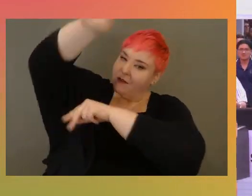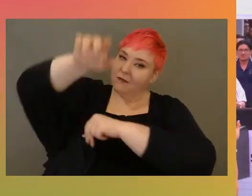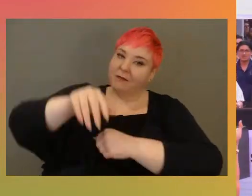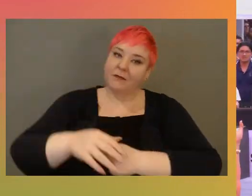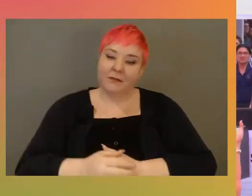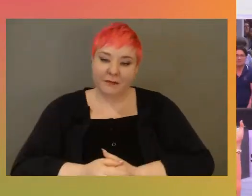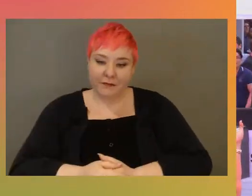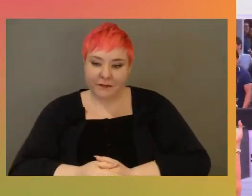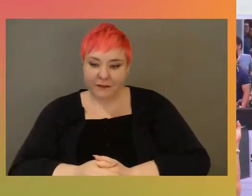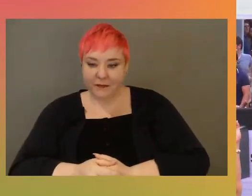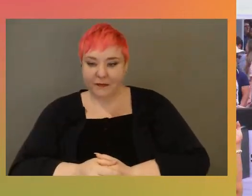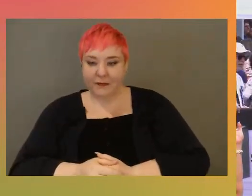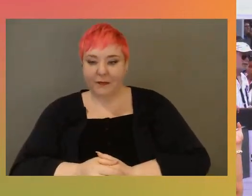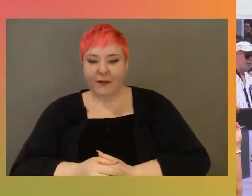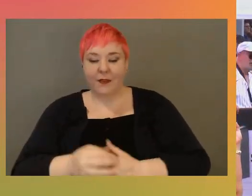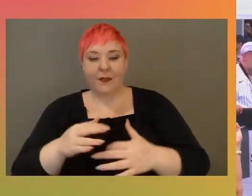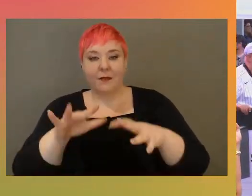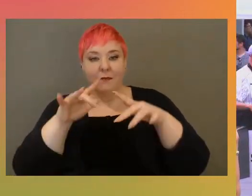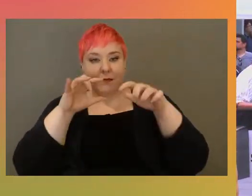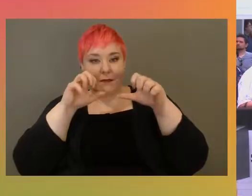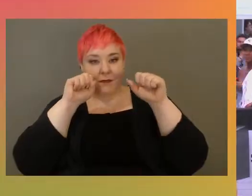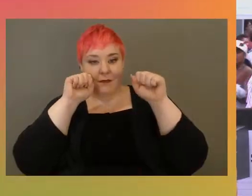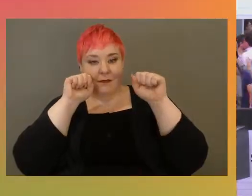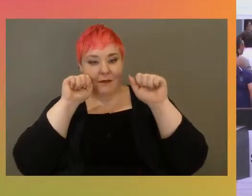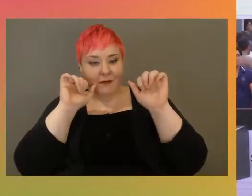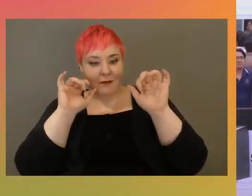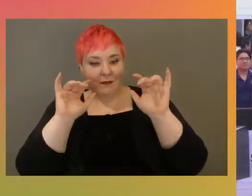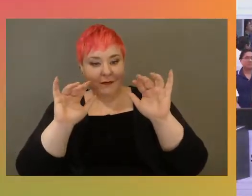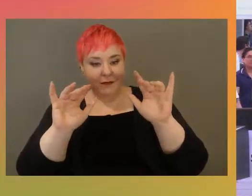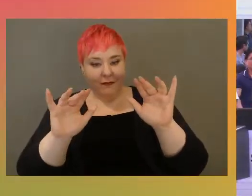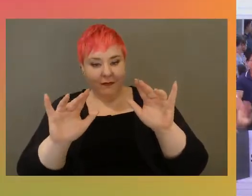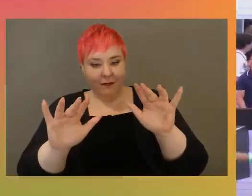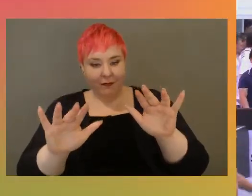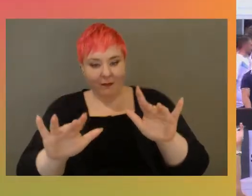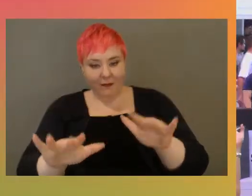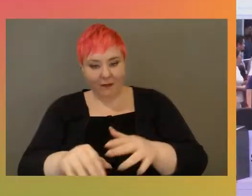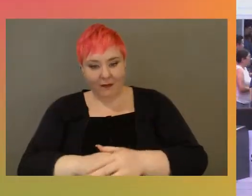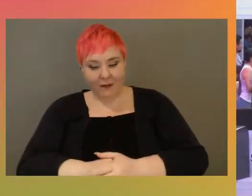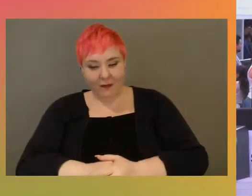OVERHEAD.